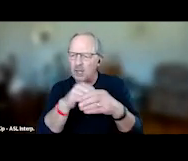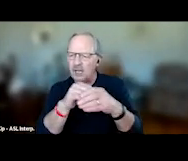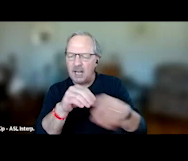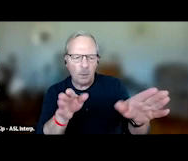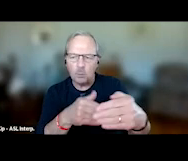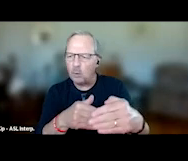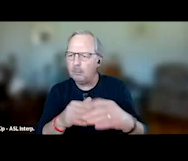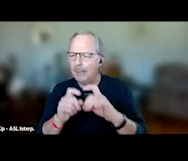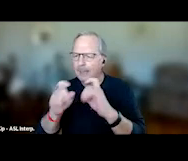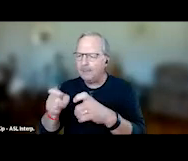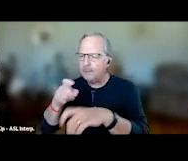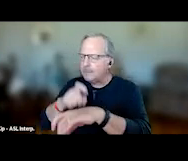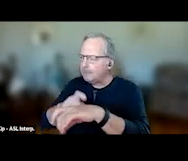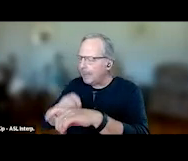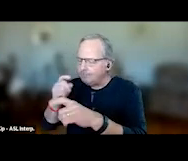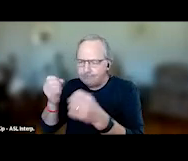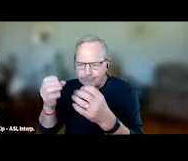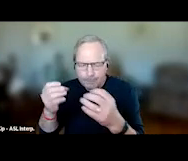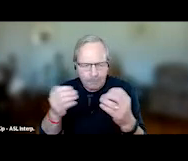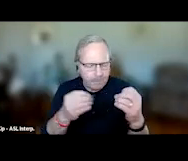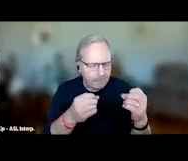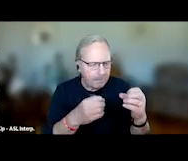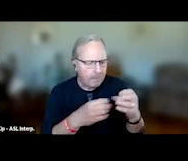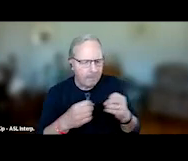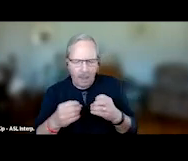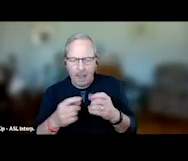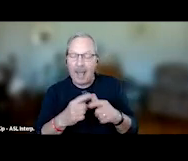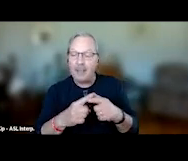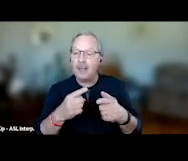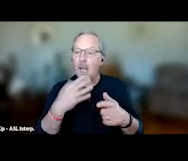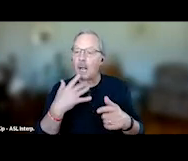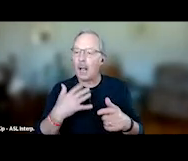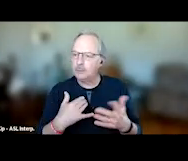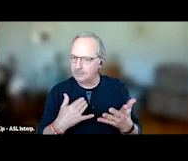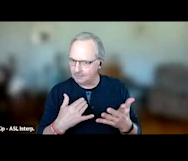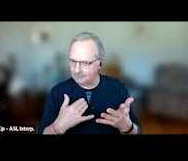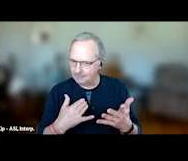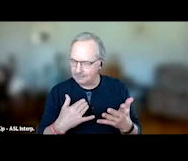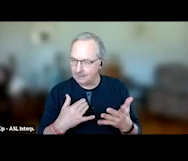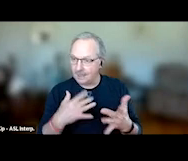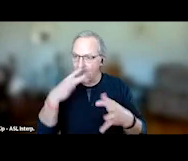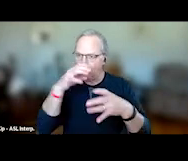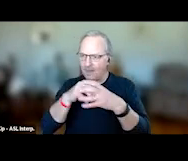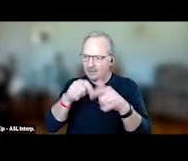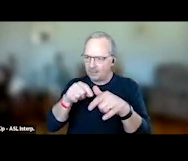so they go through as many as possible, and then have them go through the colors. And if they're engaged in it, we can do full grounding,